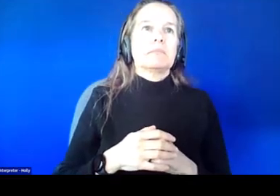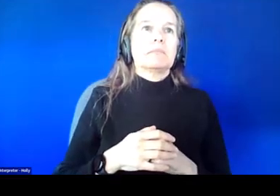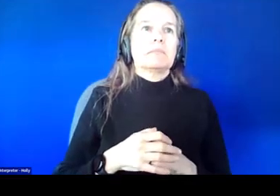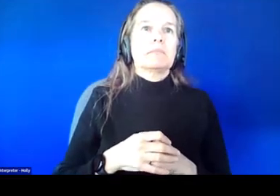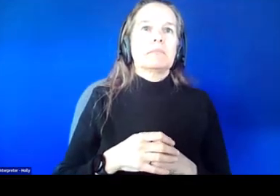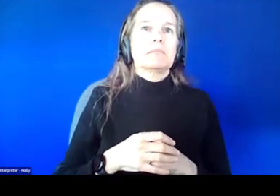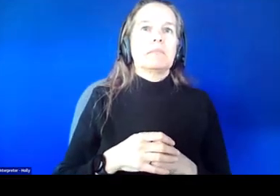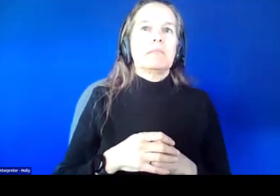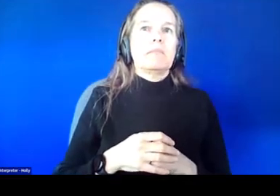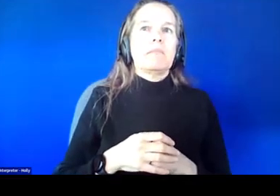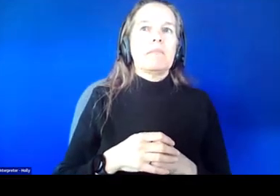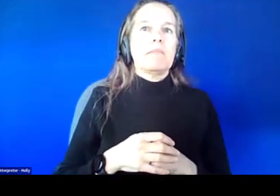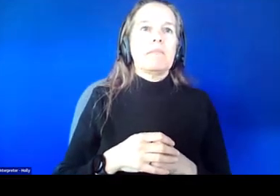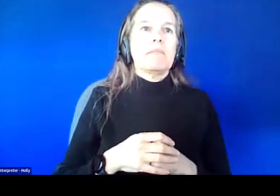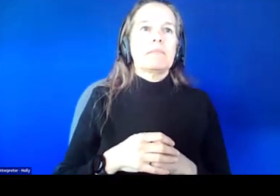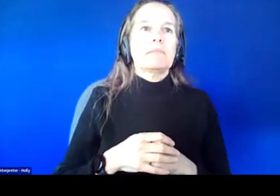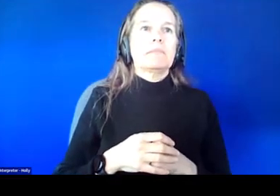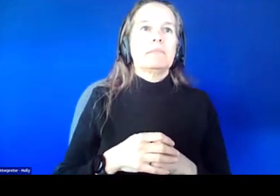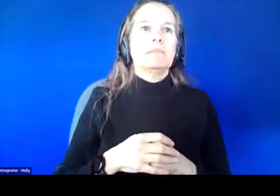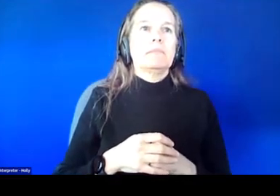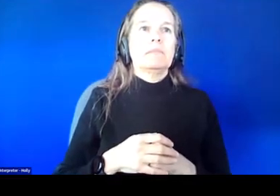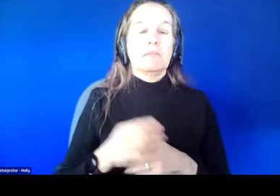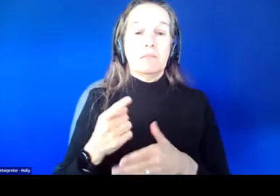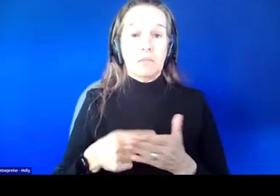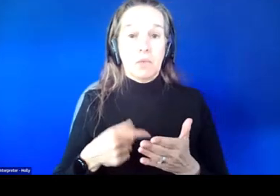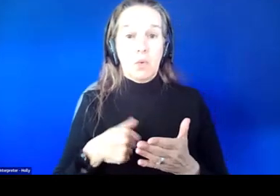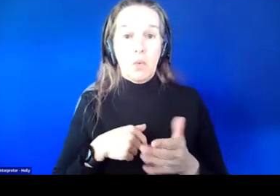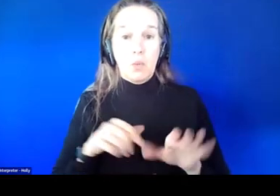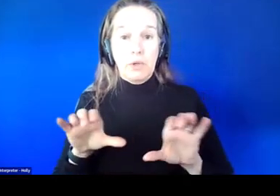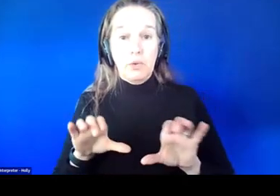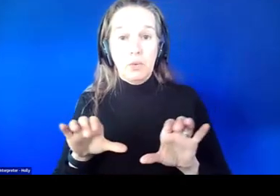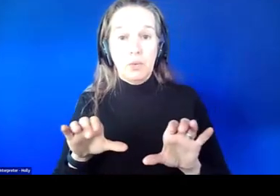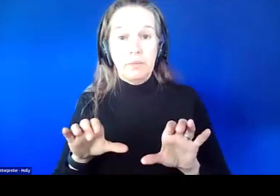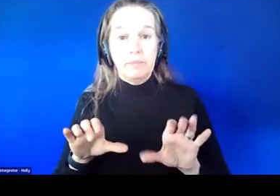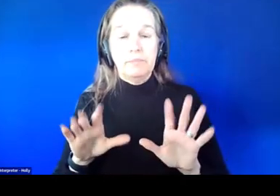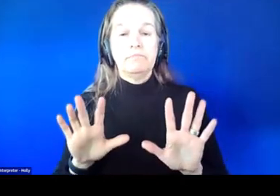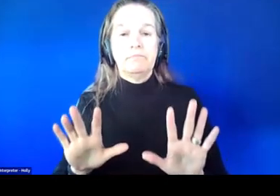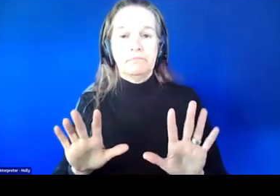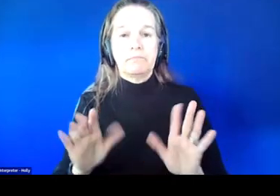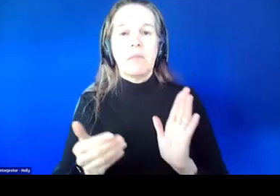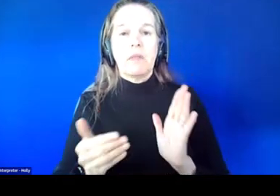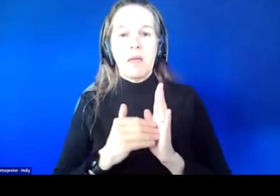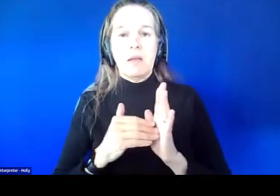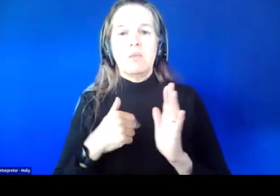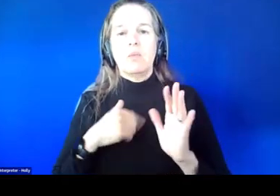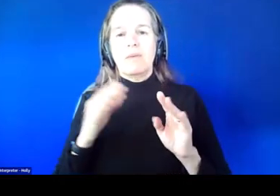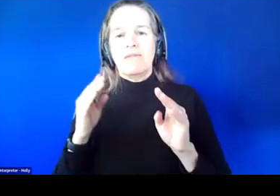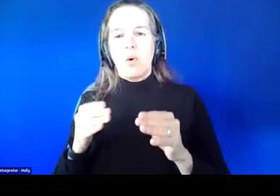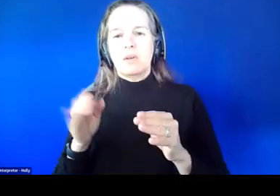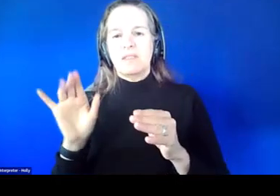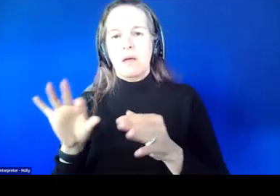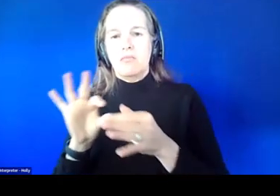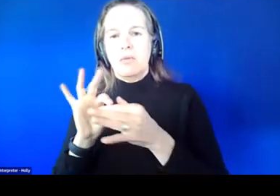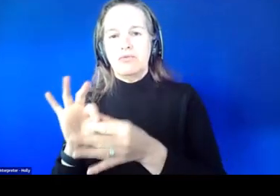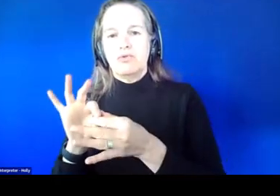So what we do is once again we really focus on that relationship that community engagement